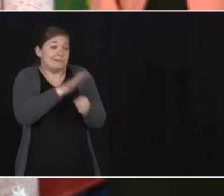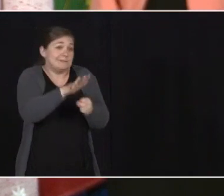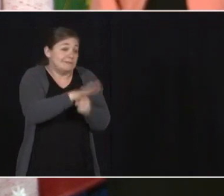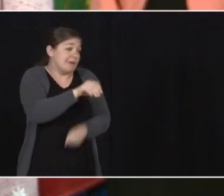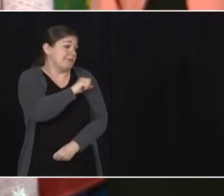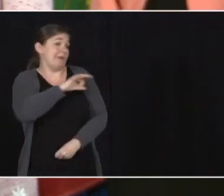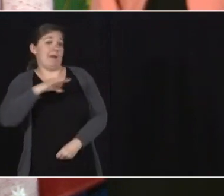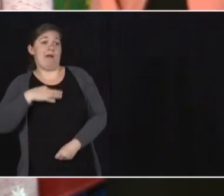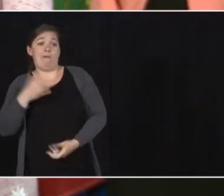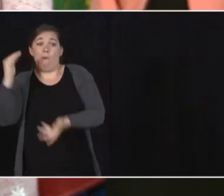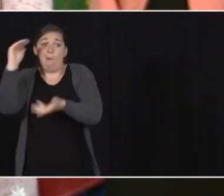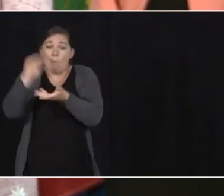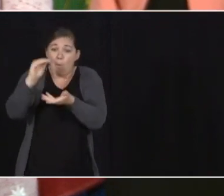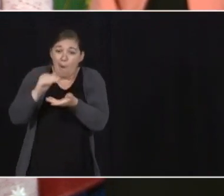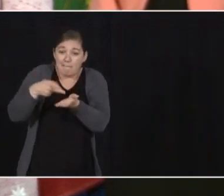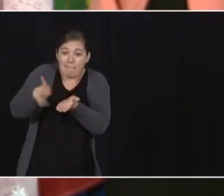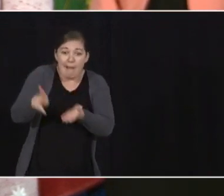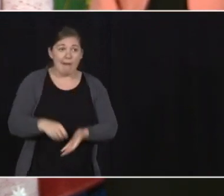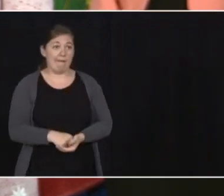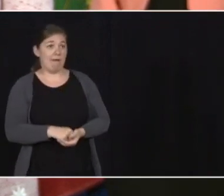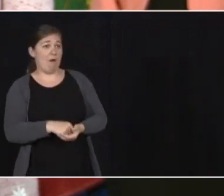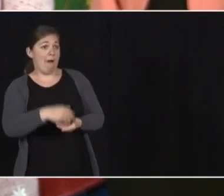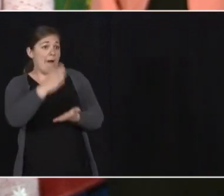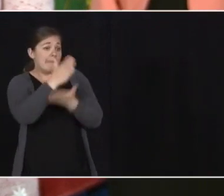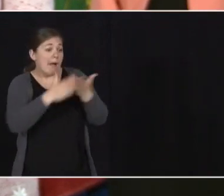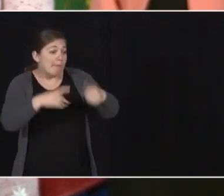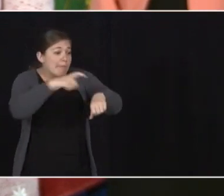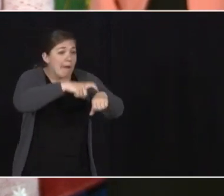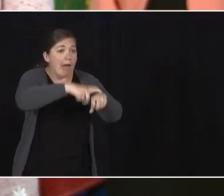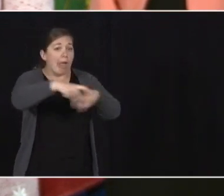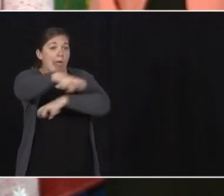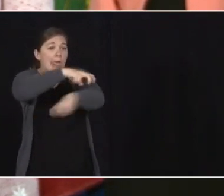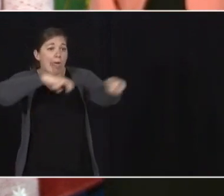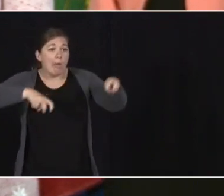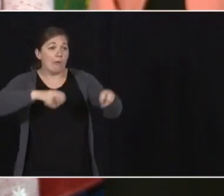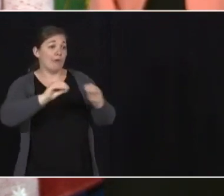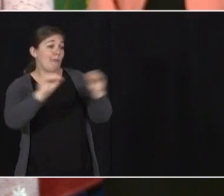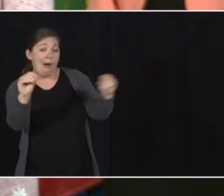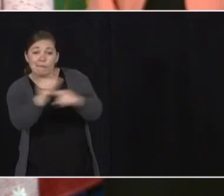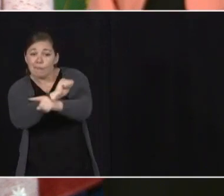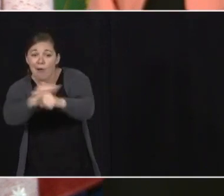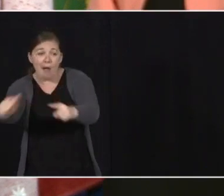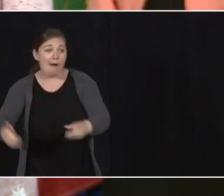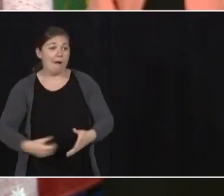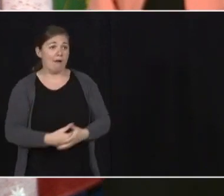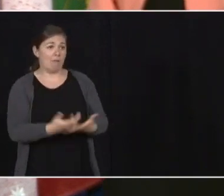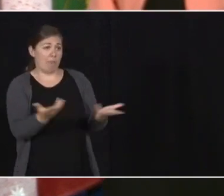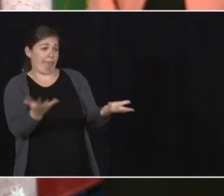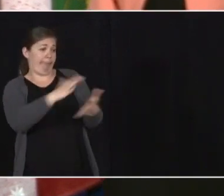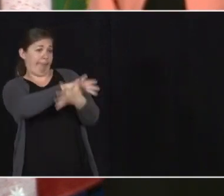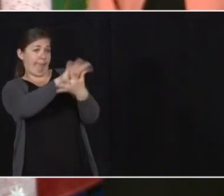enough staff. They are only giving part-time hours. How quickly do you pledge to turn that around?